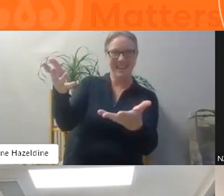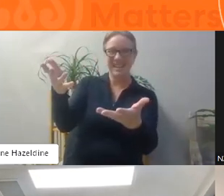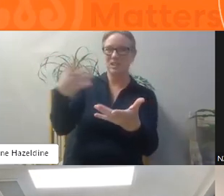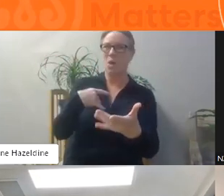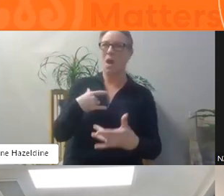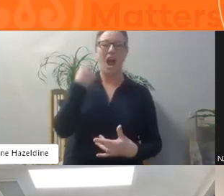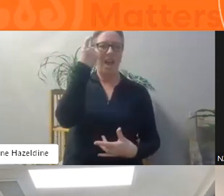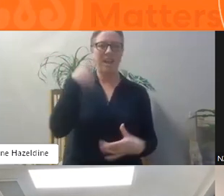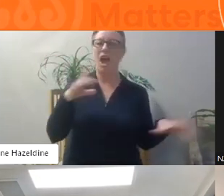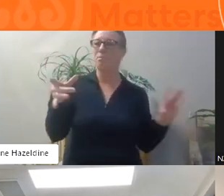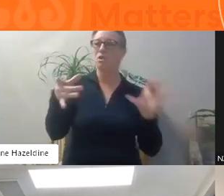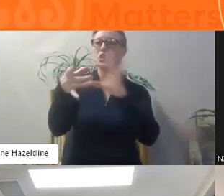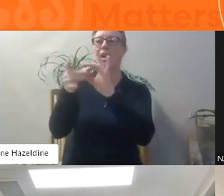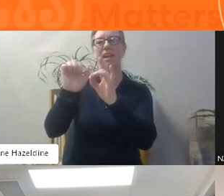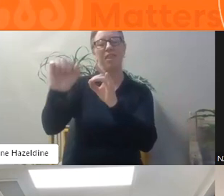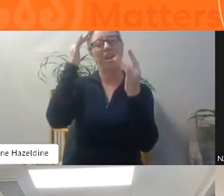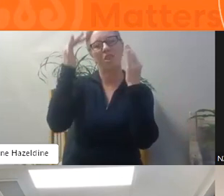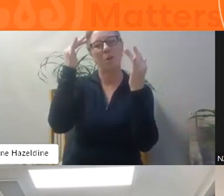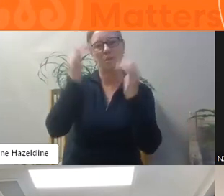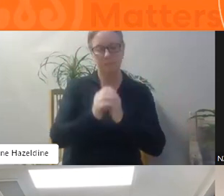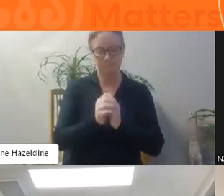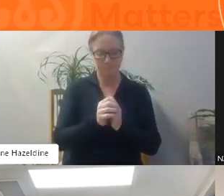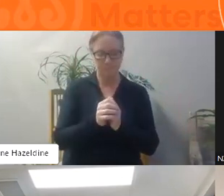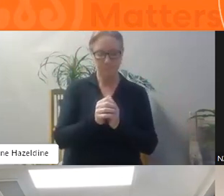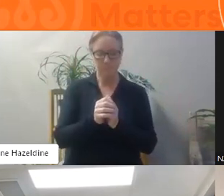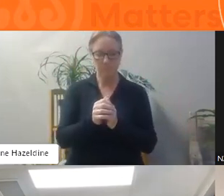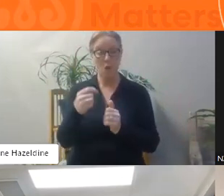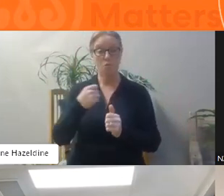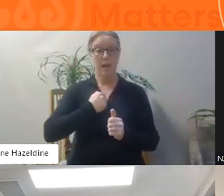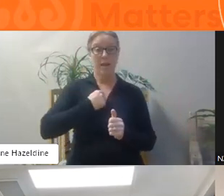bit over there as well. And from a tertiary, from my research hat